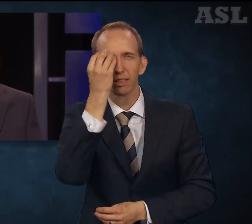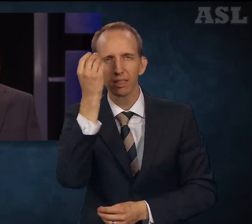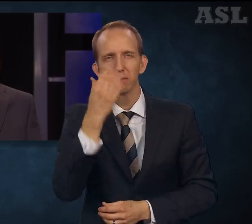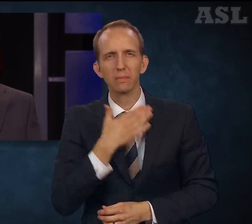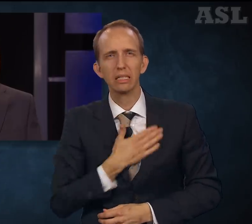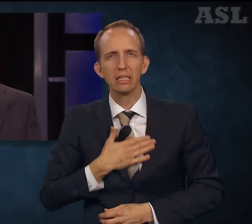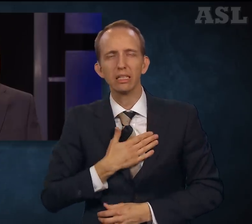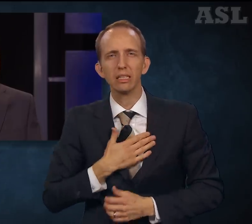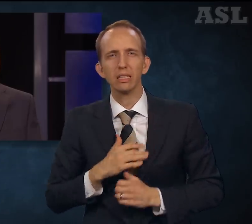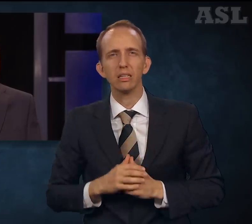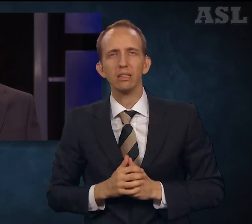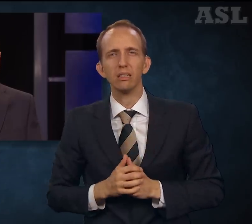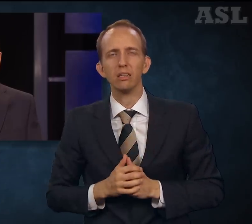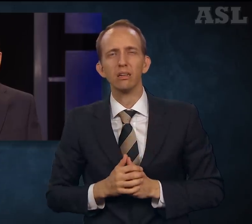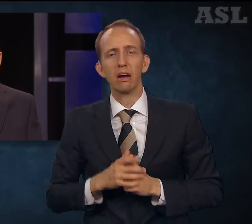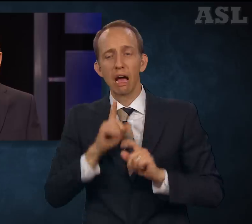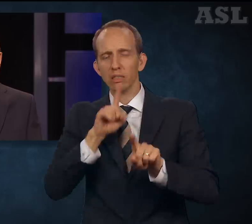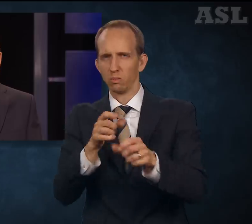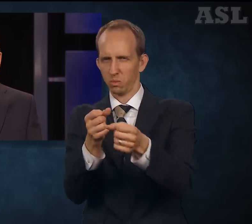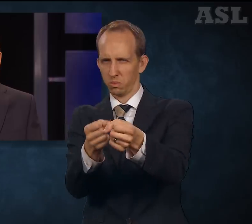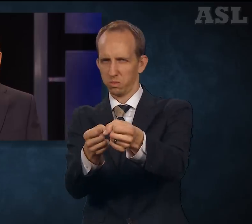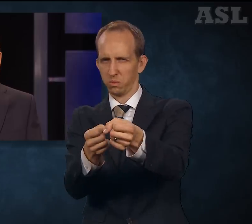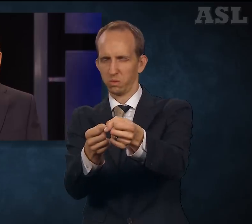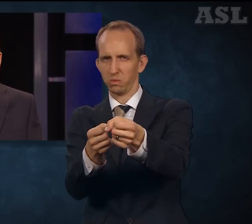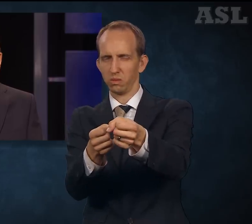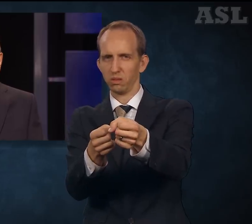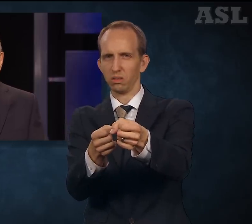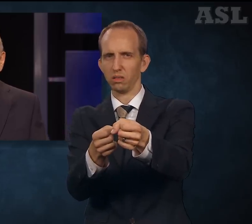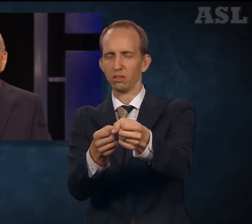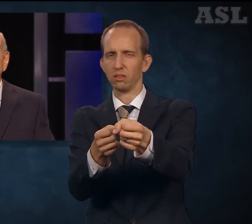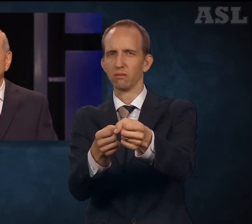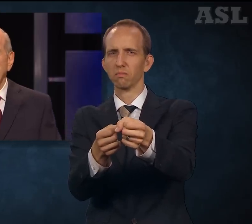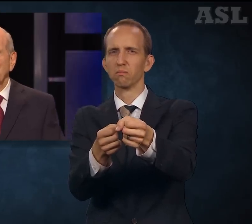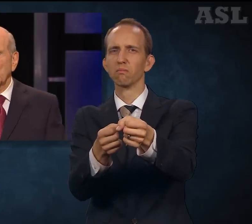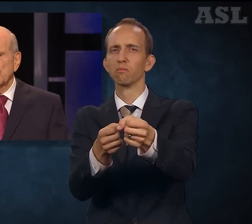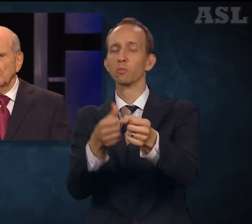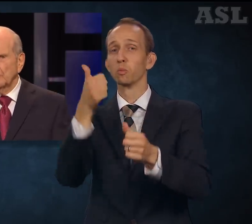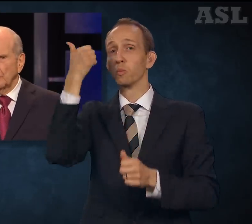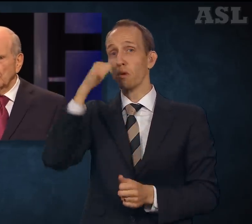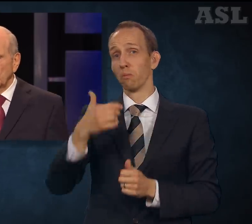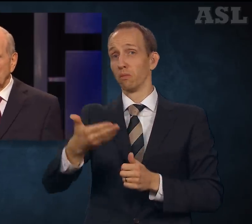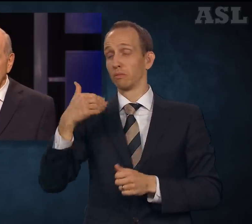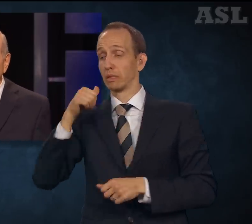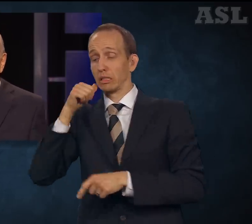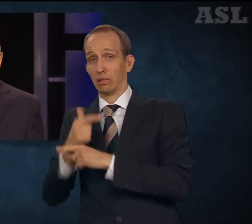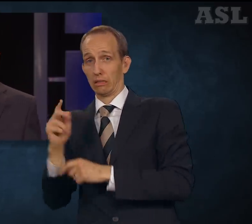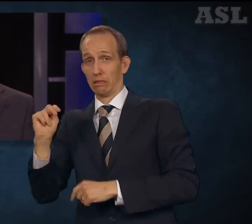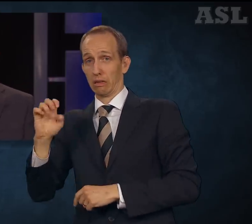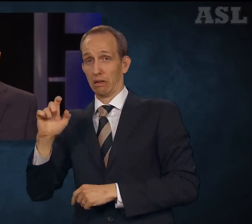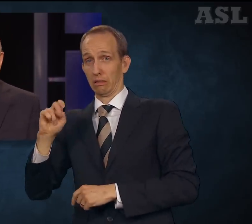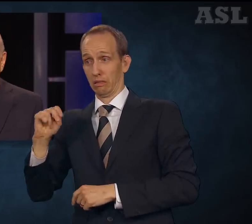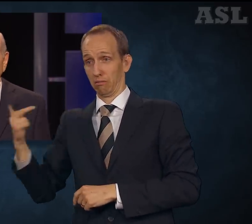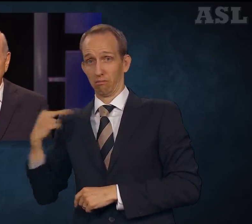PLEASE THINK ABOUT THIS. DON'T ANSWER JUST YET.